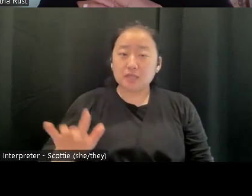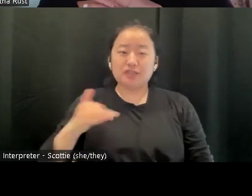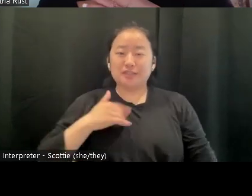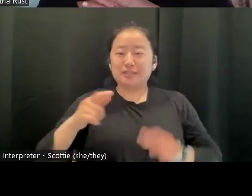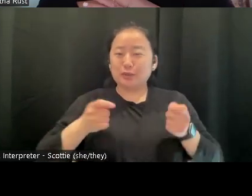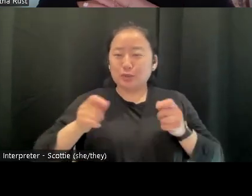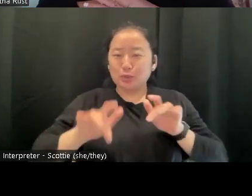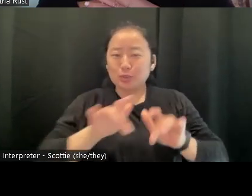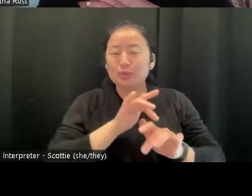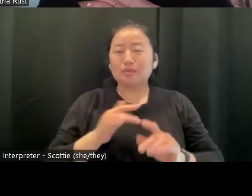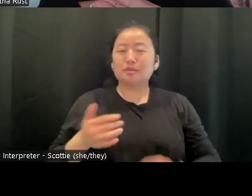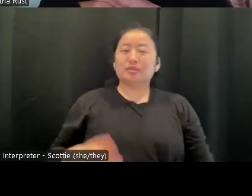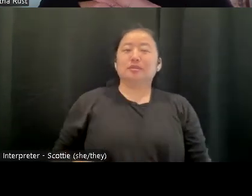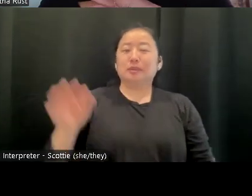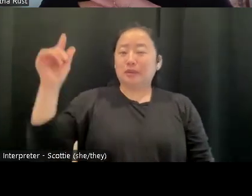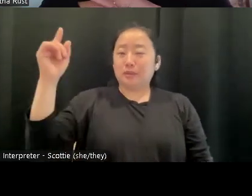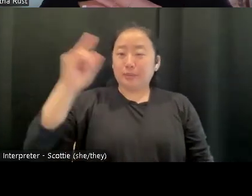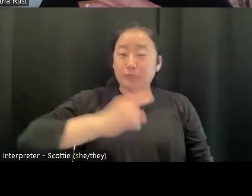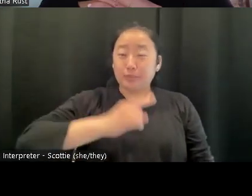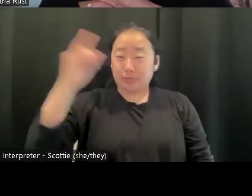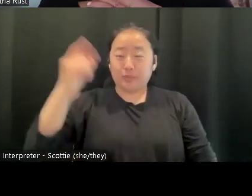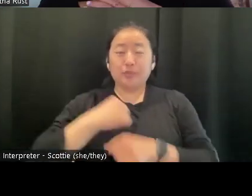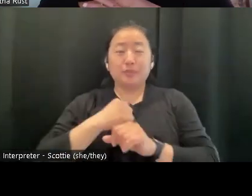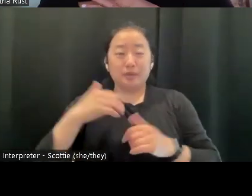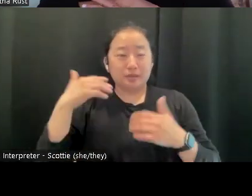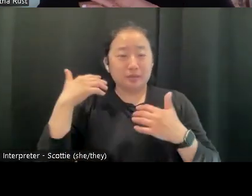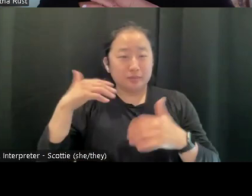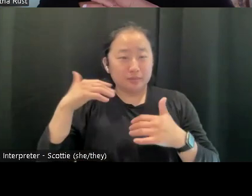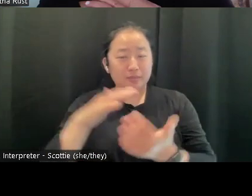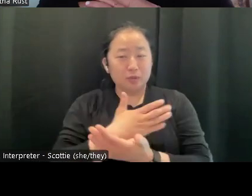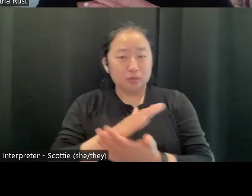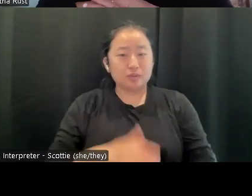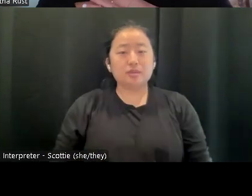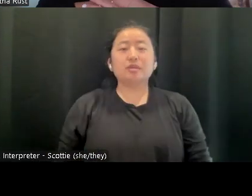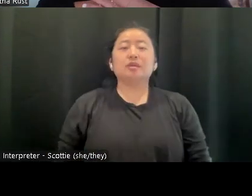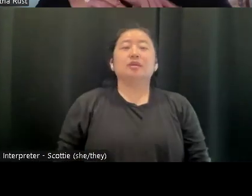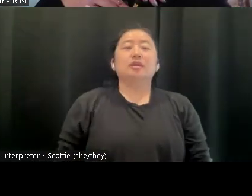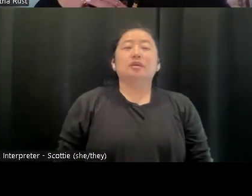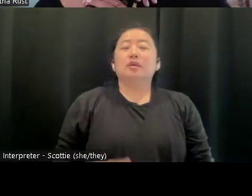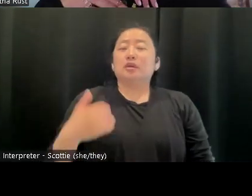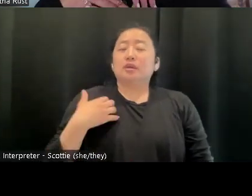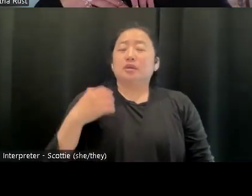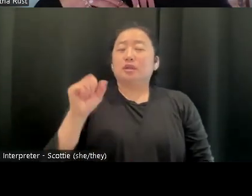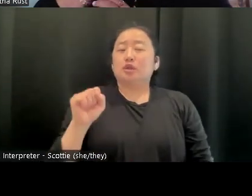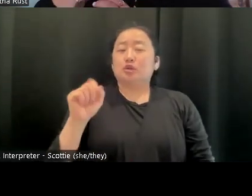The little cube thing is called a Skoog. It works with an app as well.